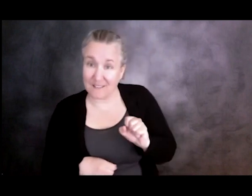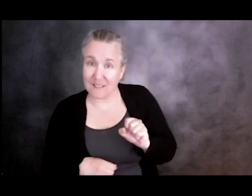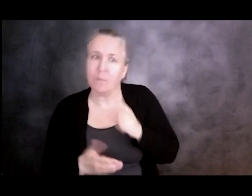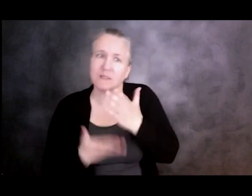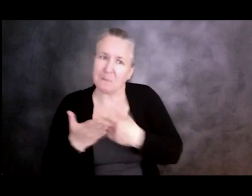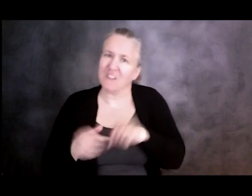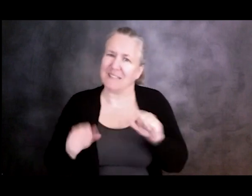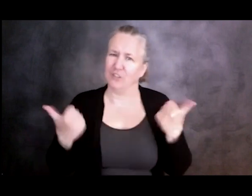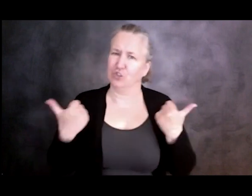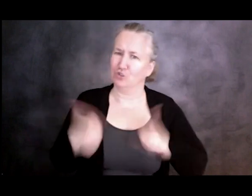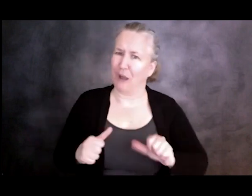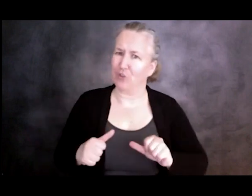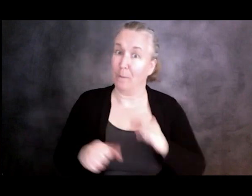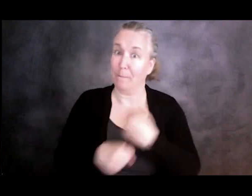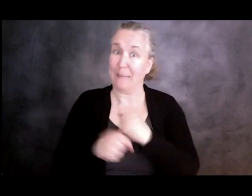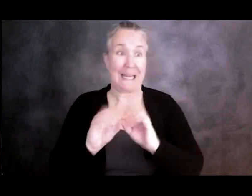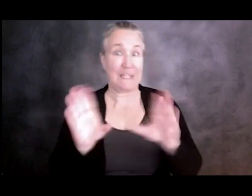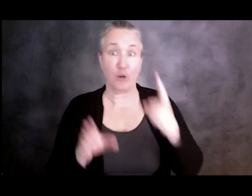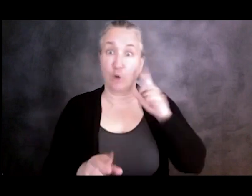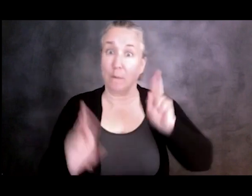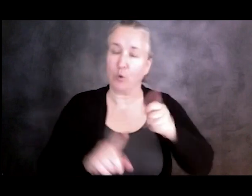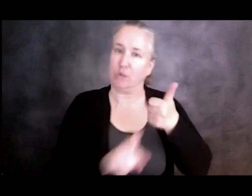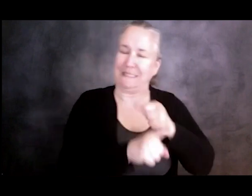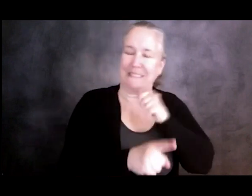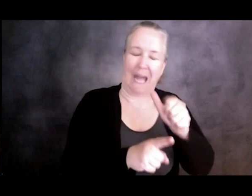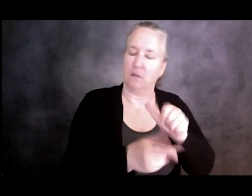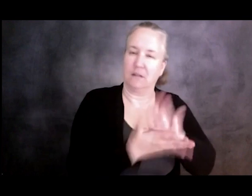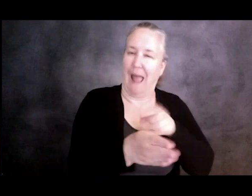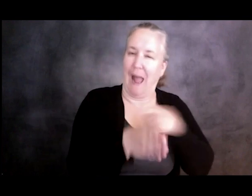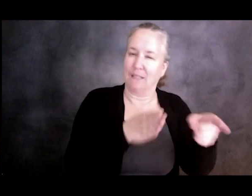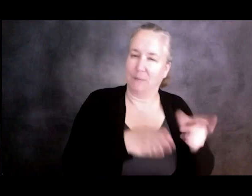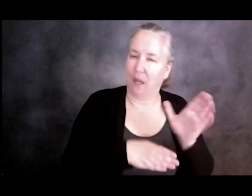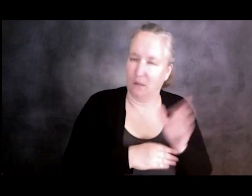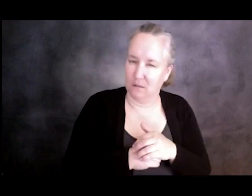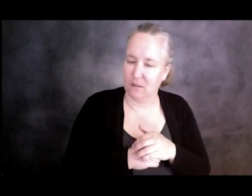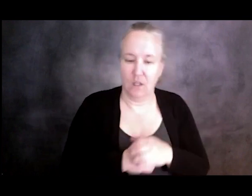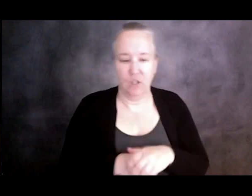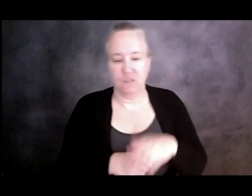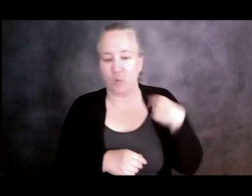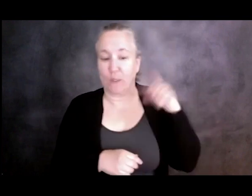to try to make that clear to non-academics? So we need Judith Butler. We need Gayatri Spivak. We need Lisa Loeb.